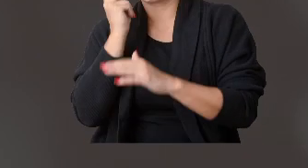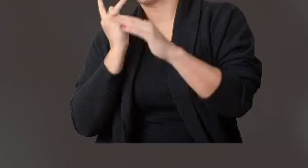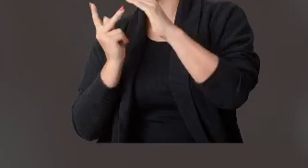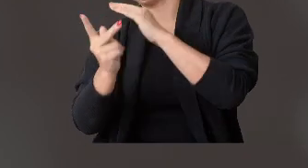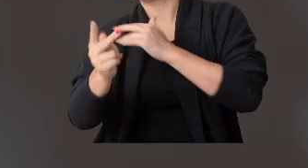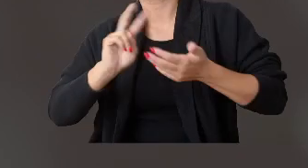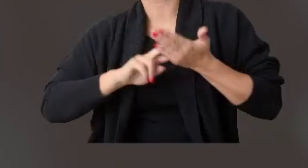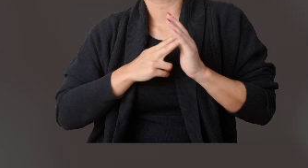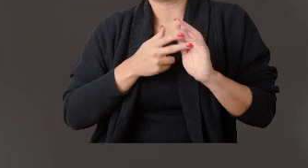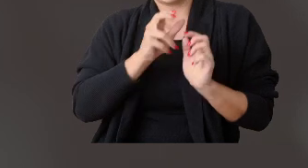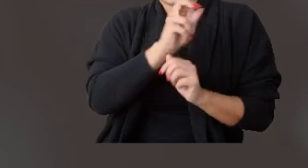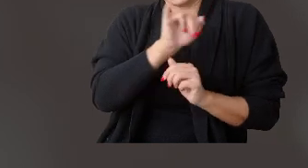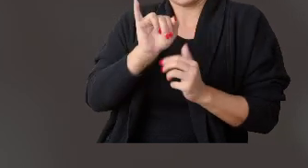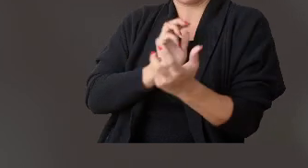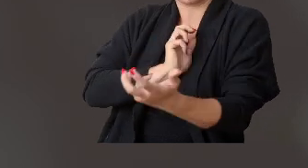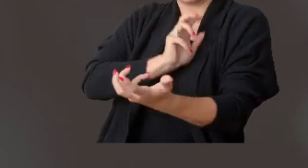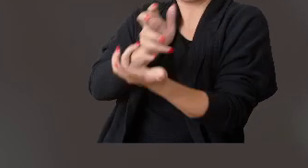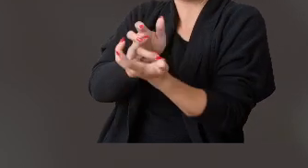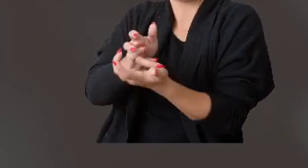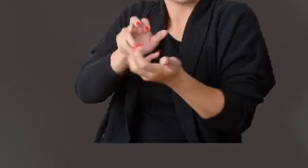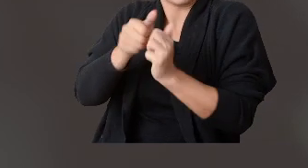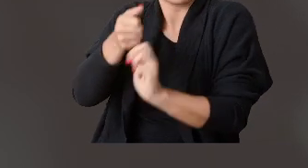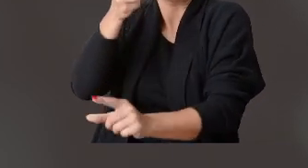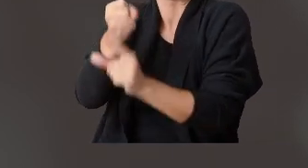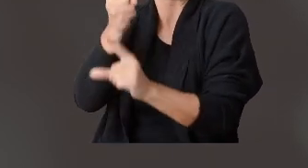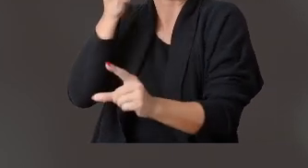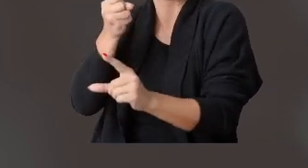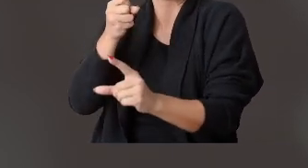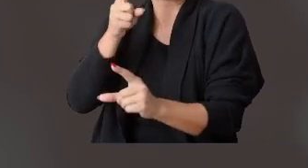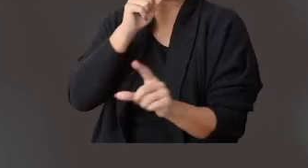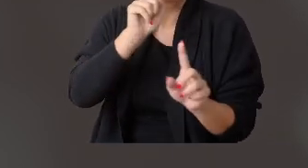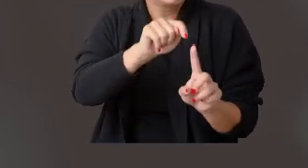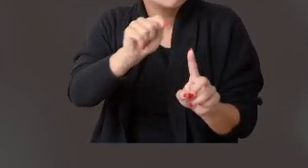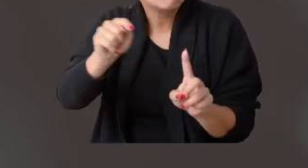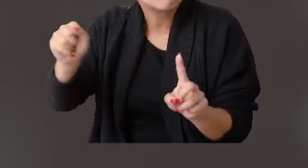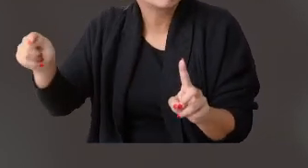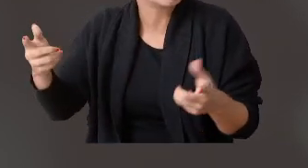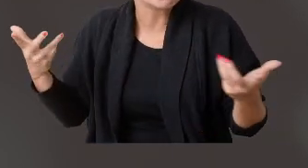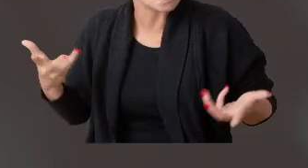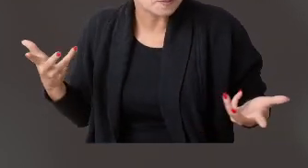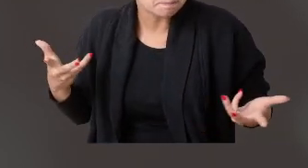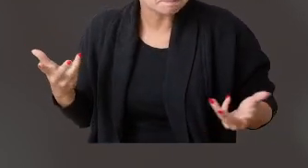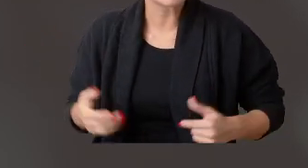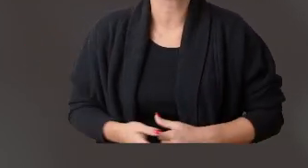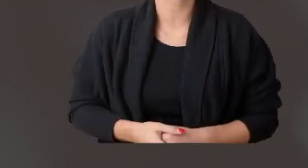So how do we see AI being impacting this particular area?